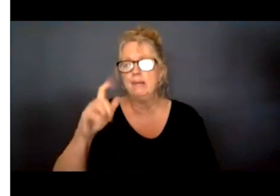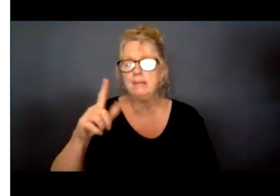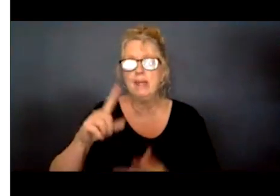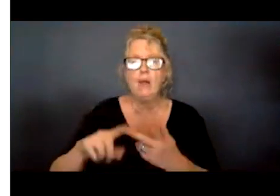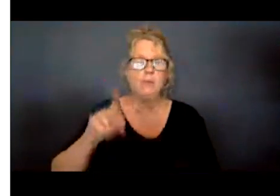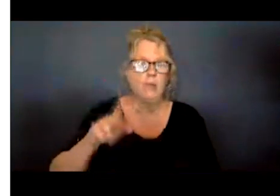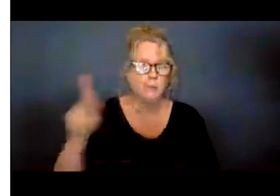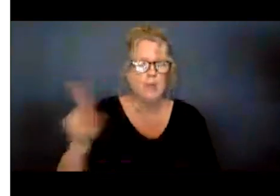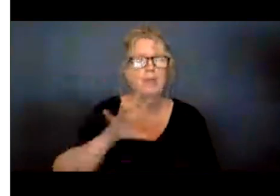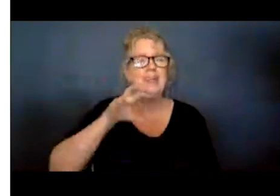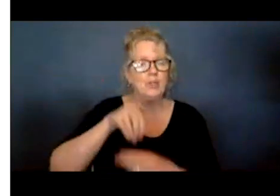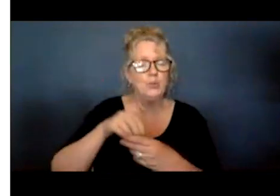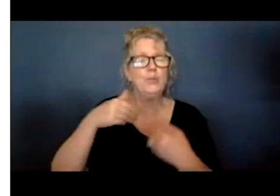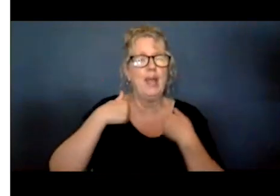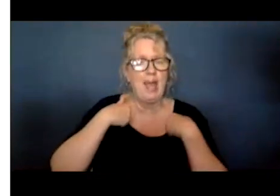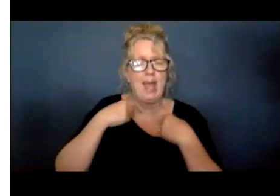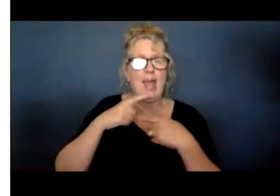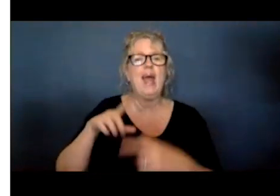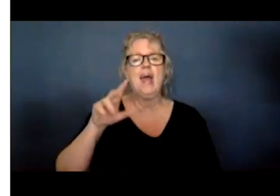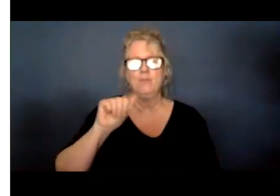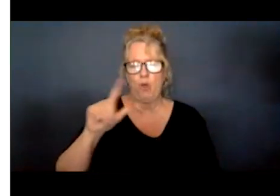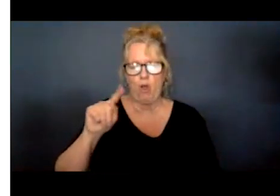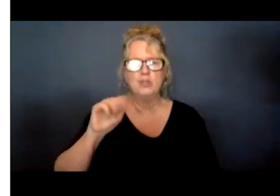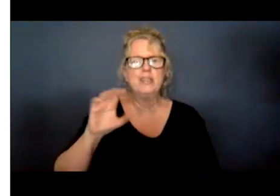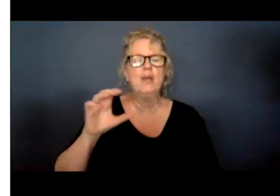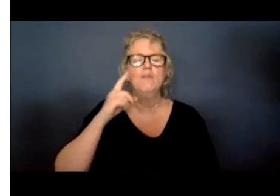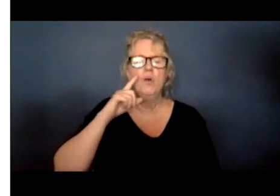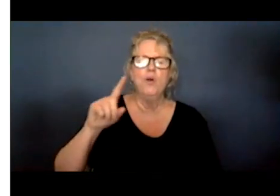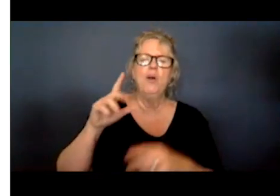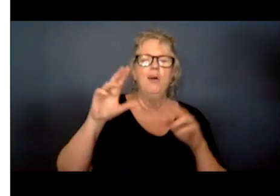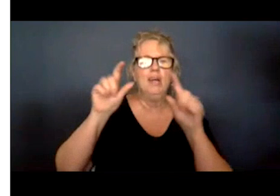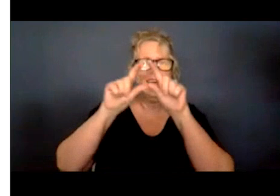include features such as alt text for images, heading styles, color contrast